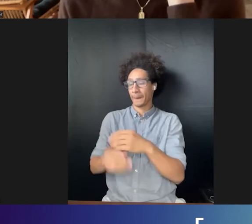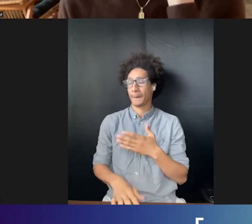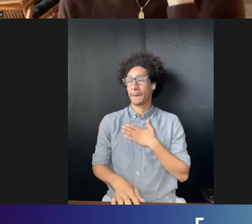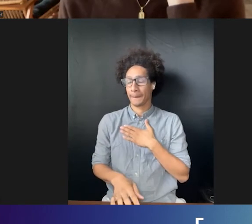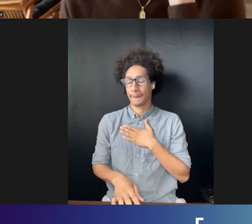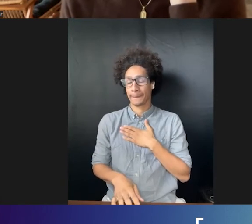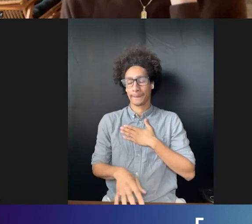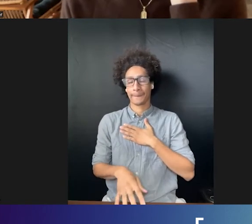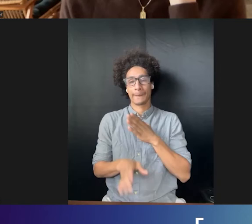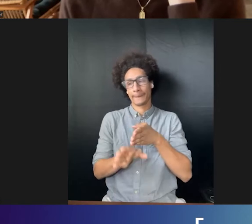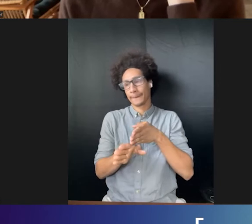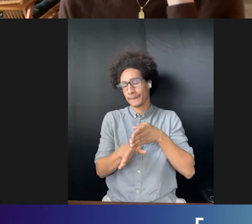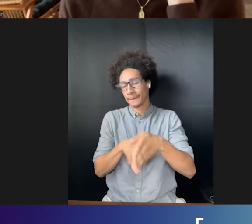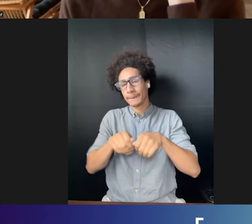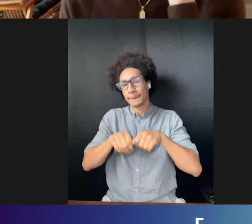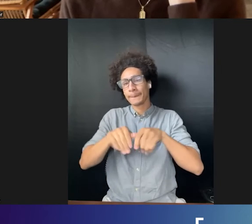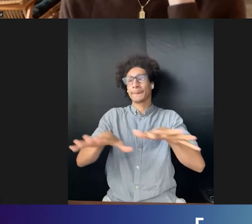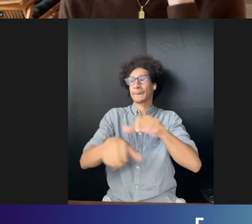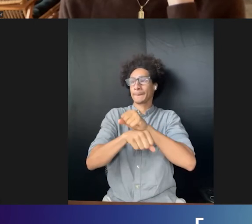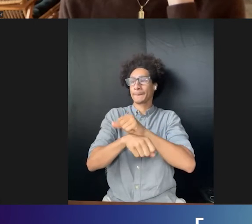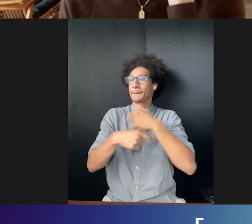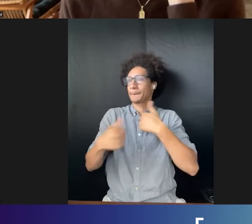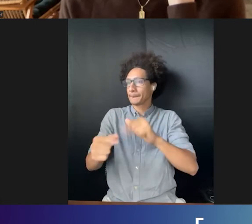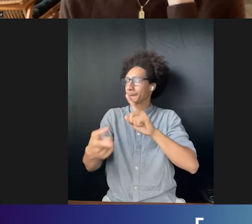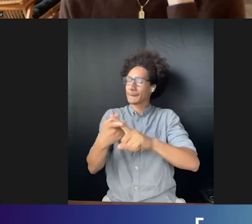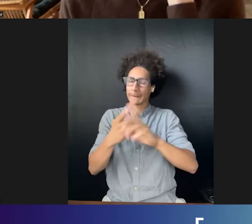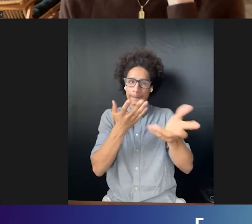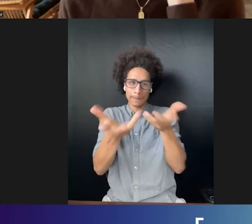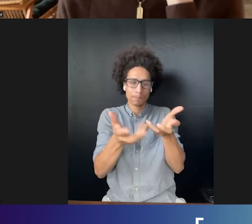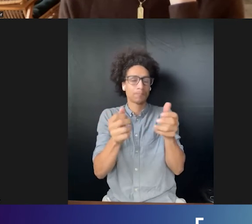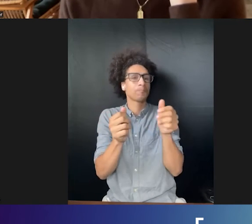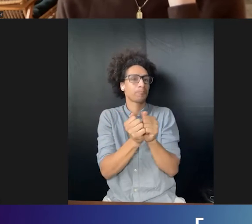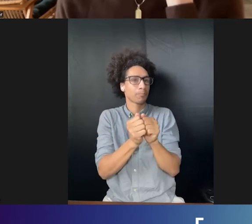funders and also possibly venture capital about creating development funds